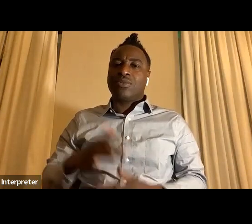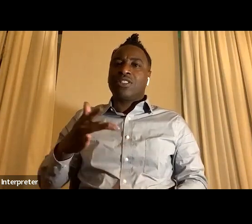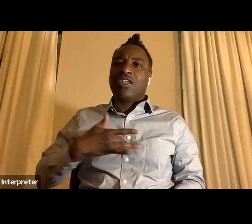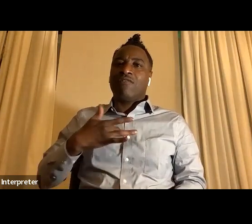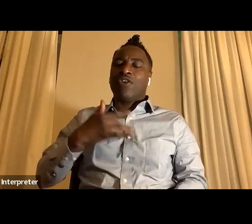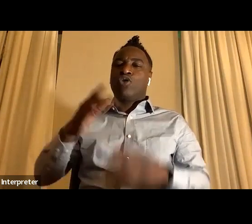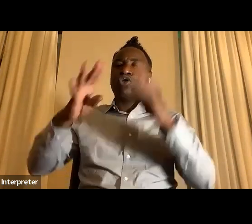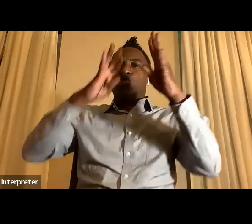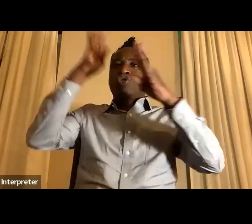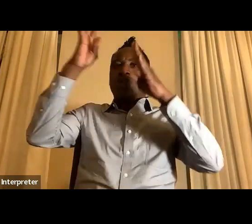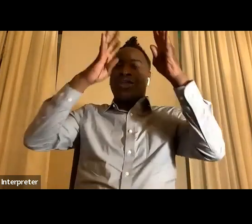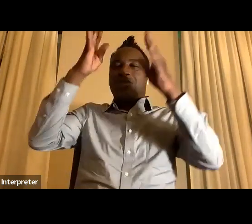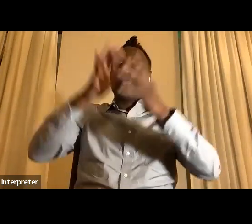in its own kind of way. So